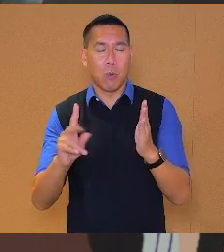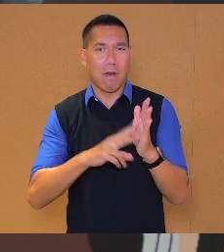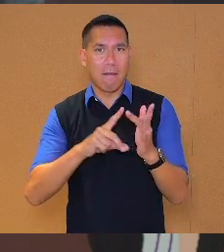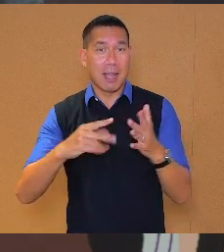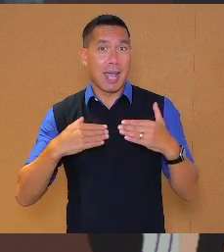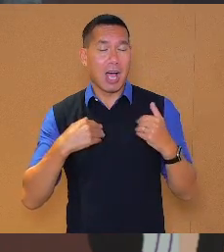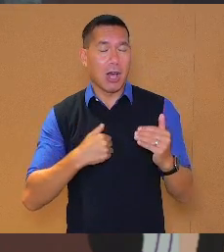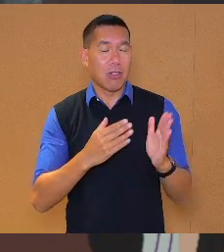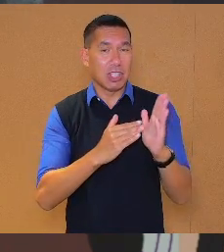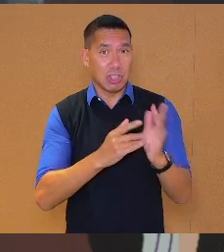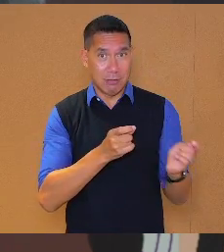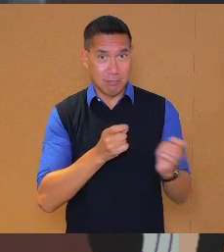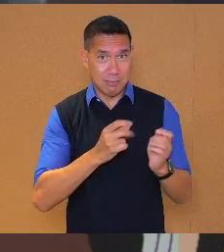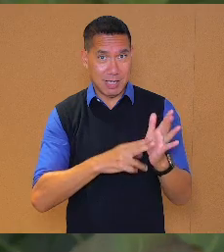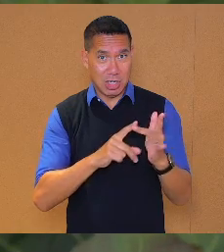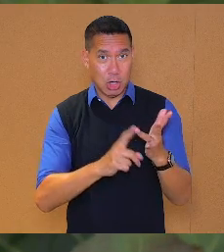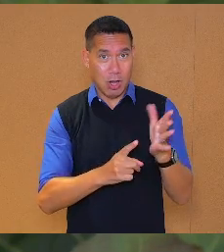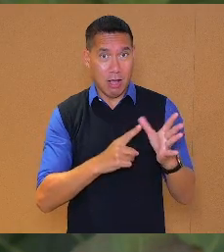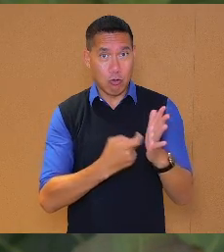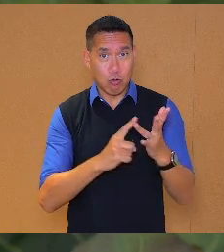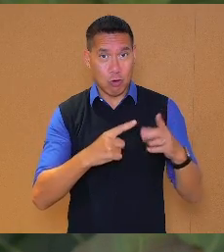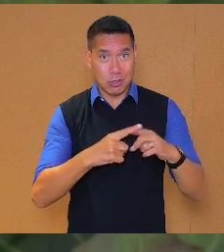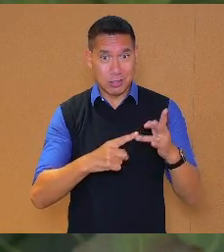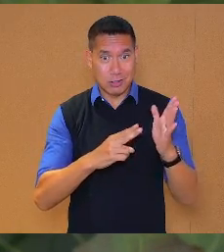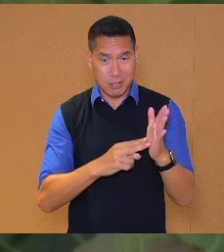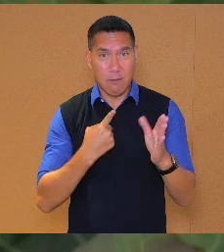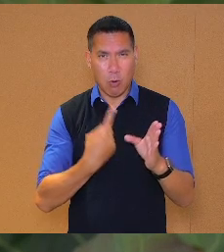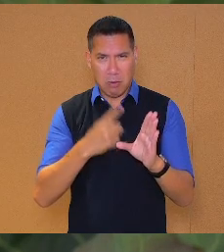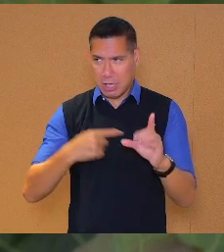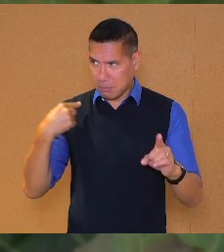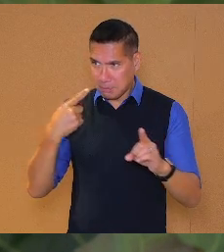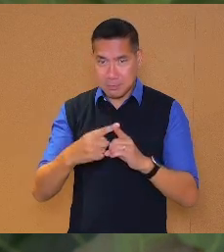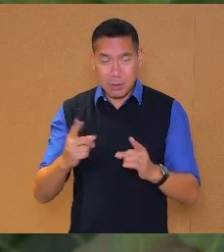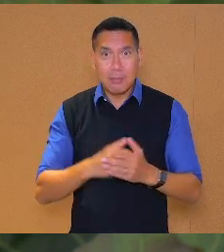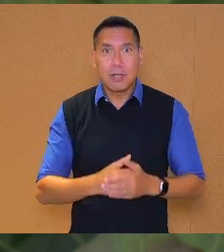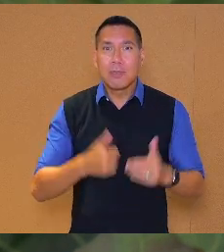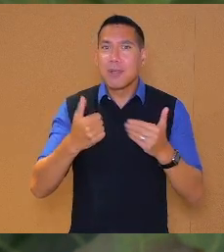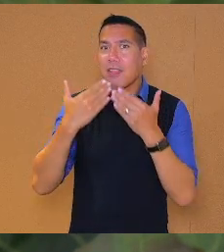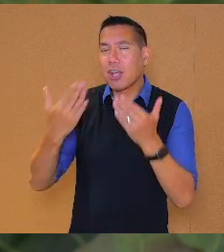It is now time to hear from the VicHealth chair Nicola